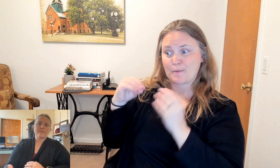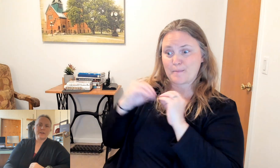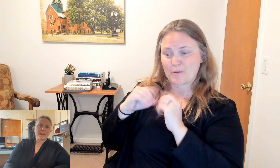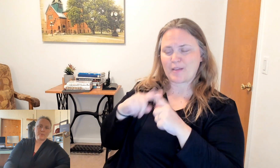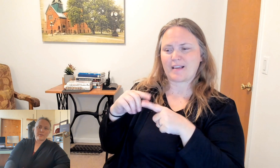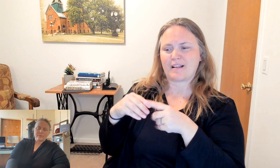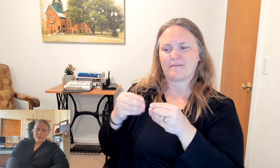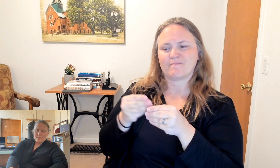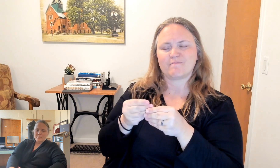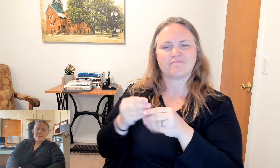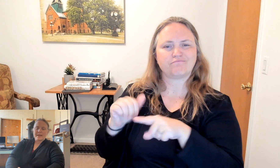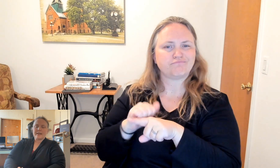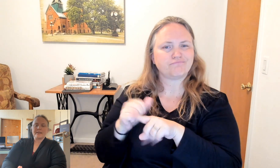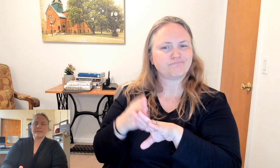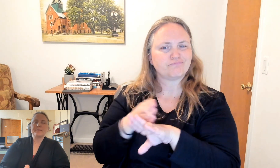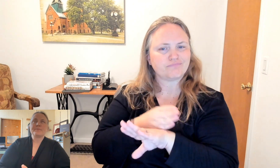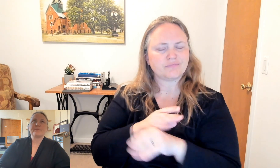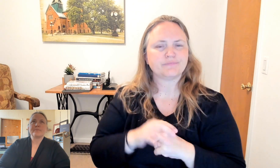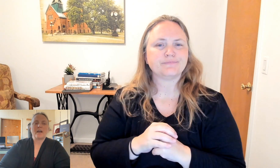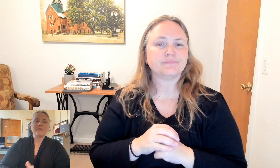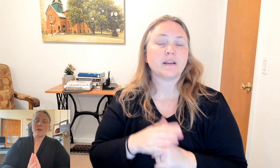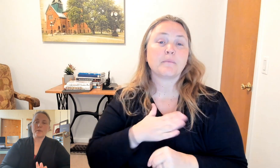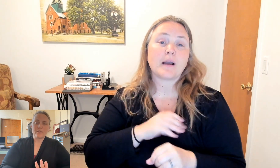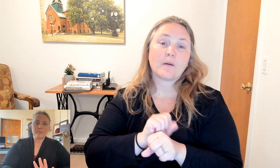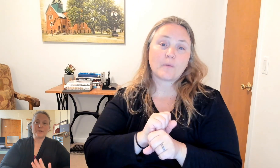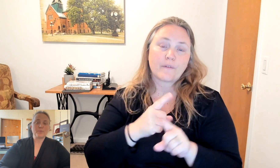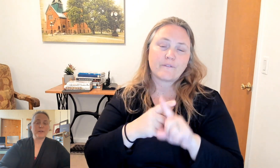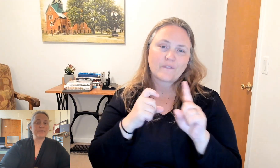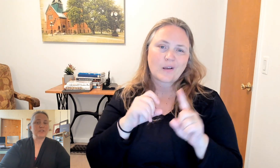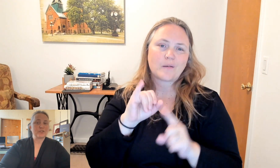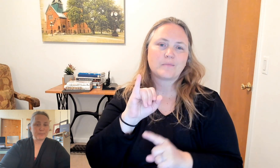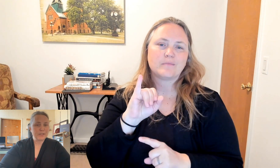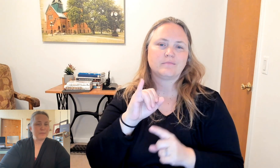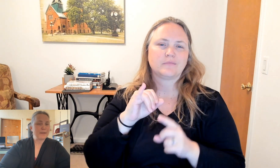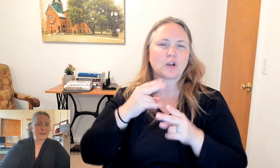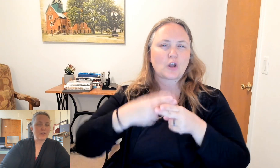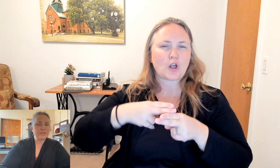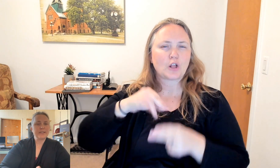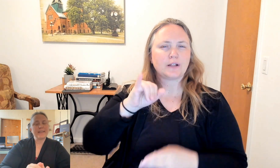Often I work from, uh, often I work from interpretive description methodology and